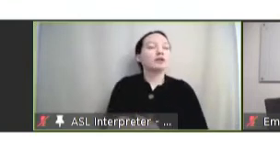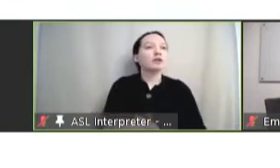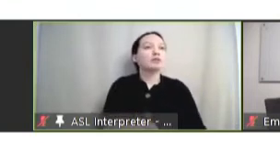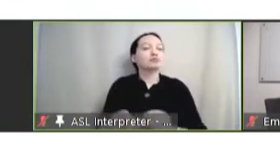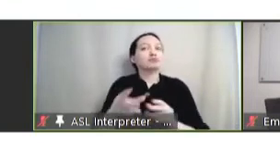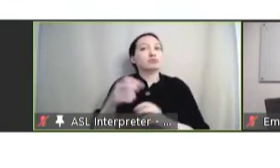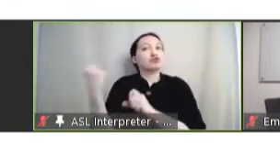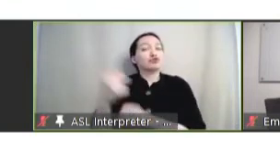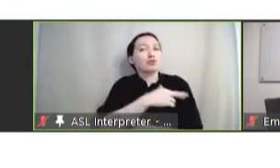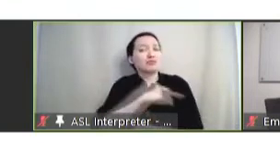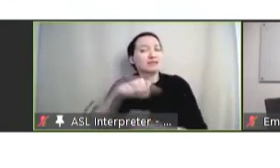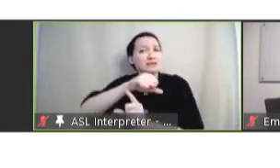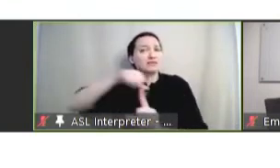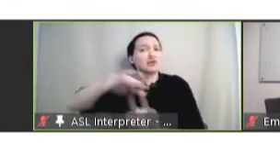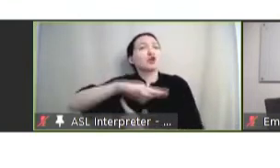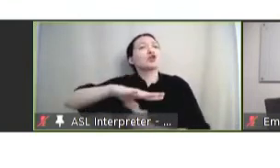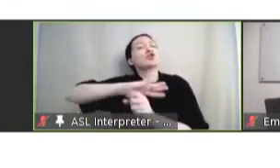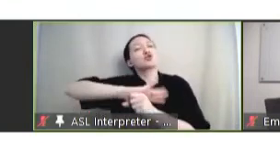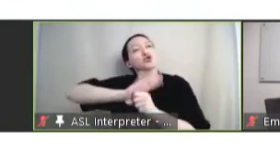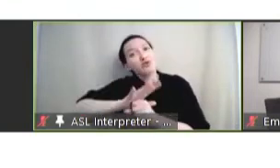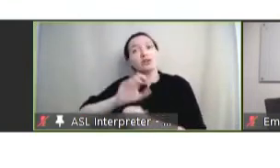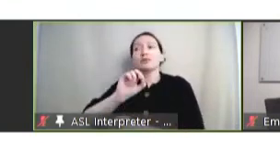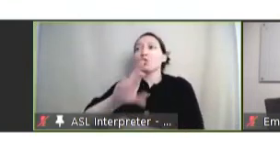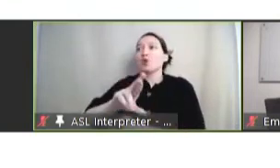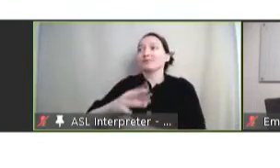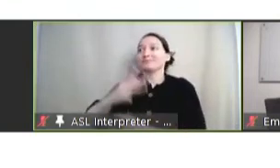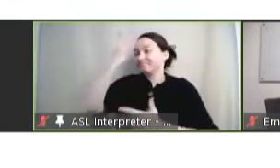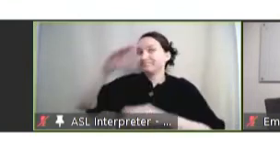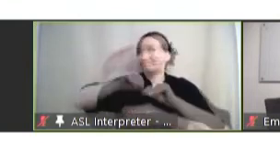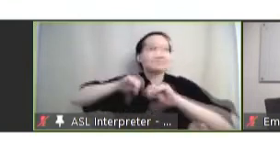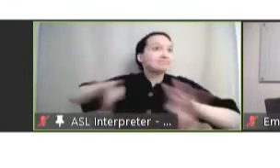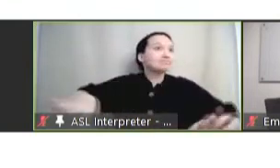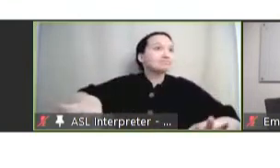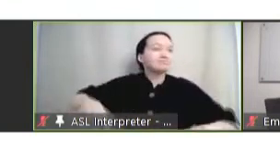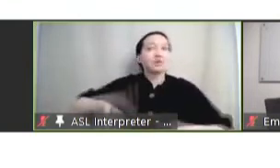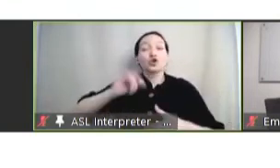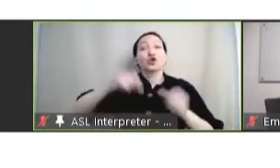environments where a COVID or an infectious disease, airborne infectious disease, will be